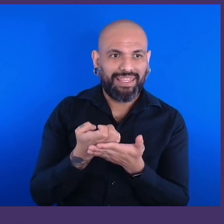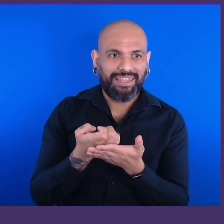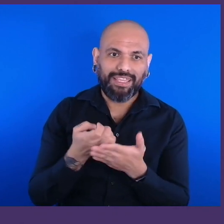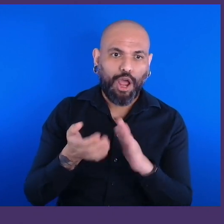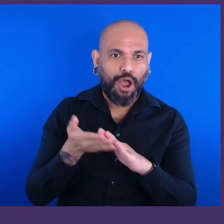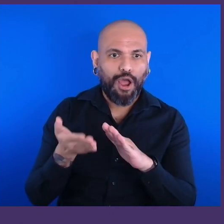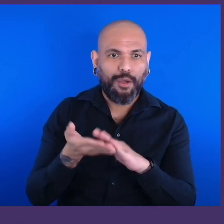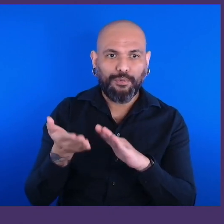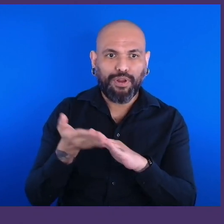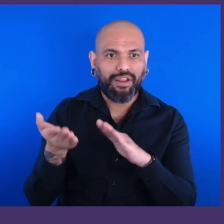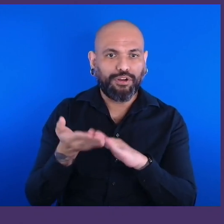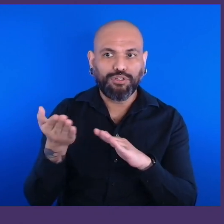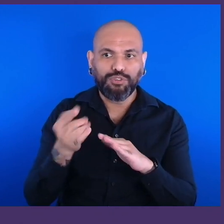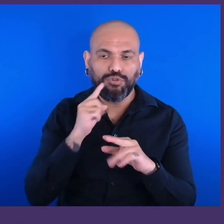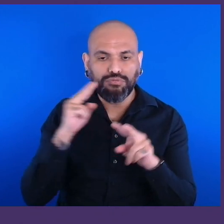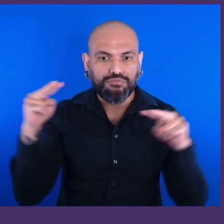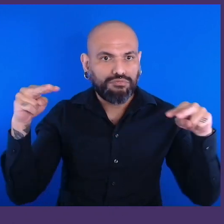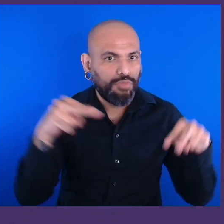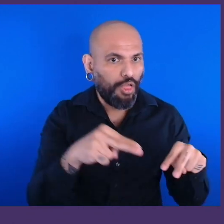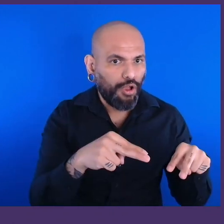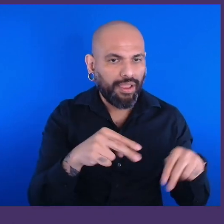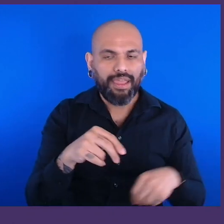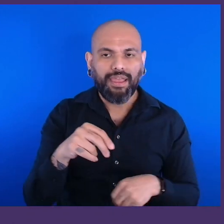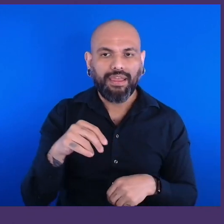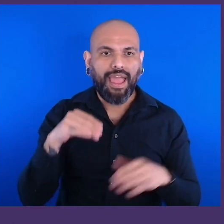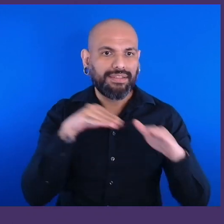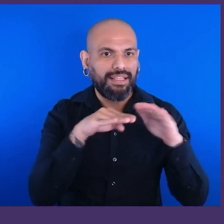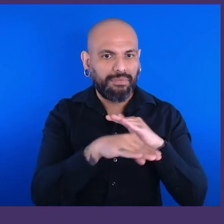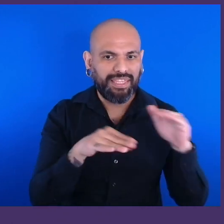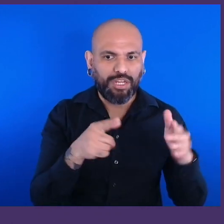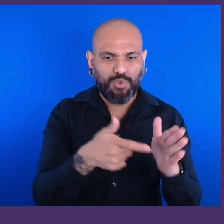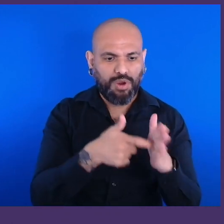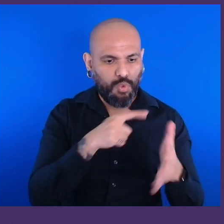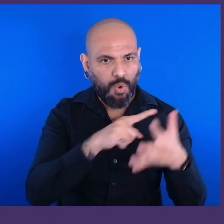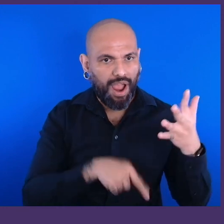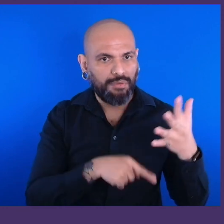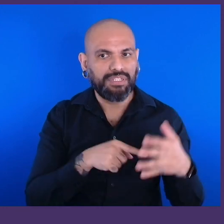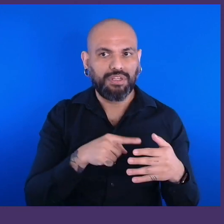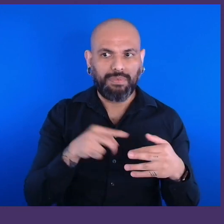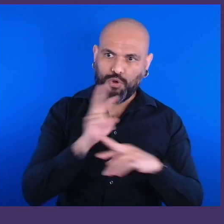at the accessibility requirements and be ready, be implemented, because you will have,